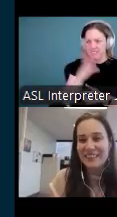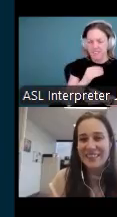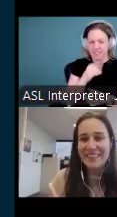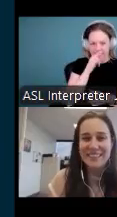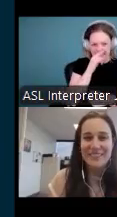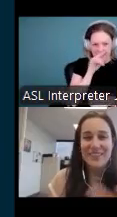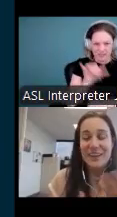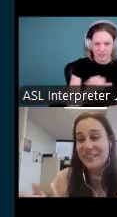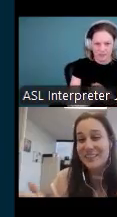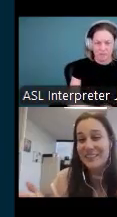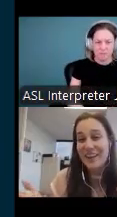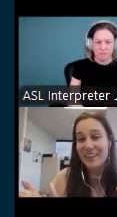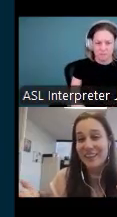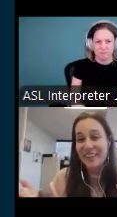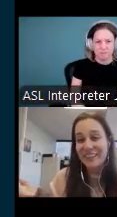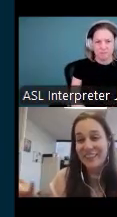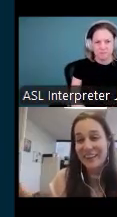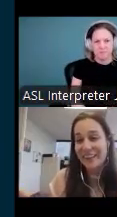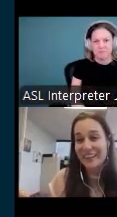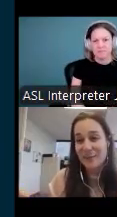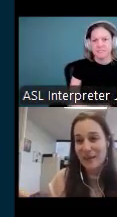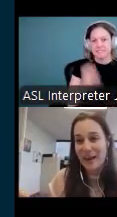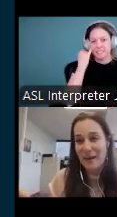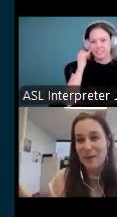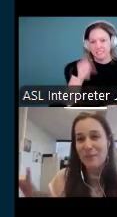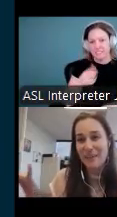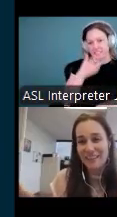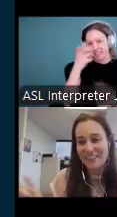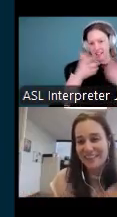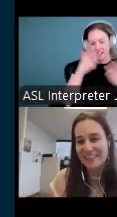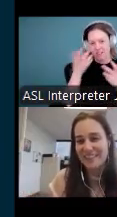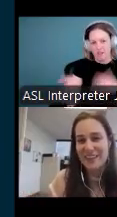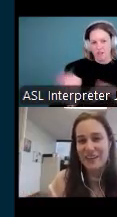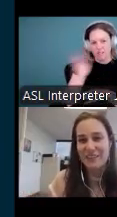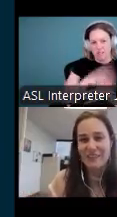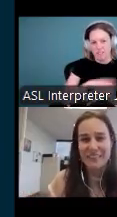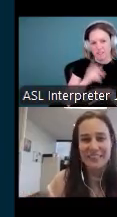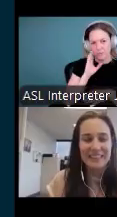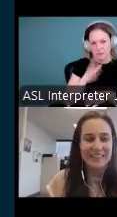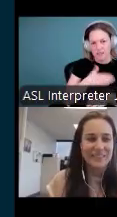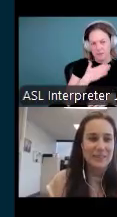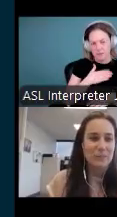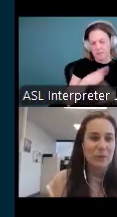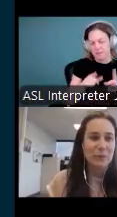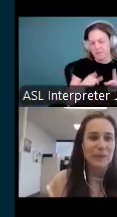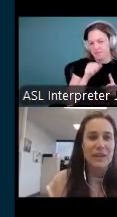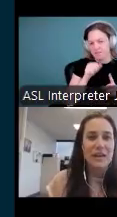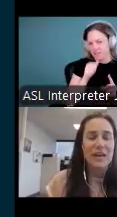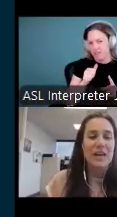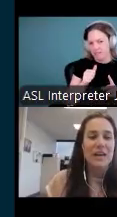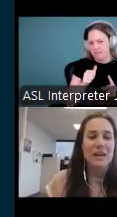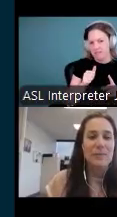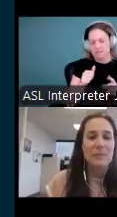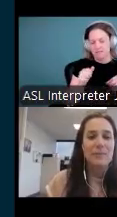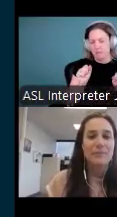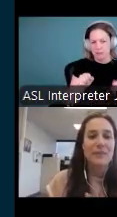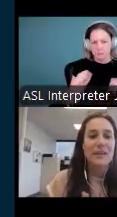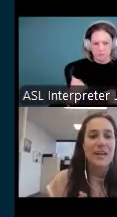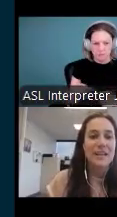needs. If they could just yell all day long, I think they would be happy, but that's not realistic or reasonable. And